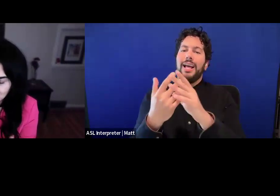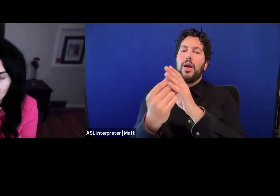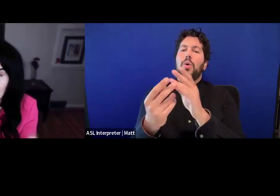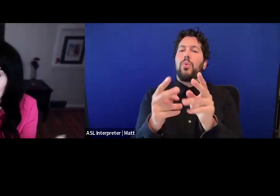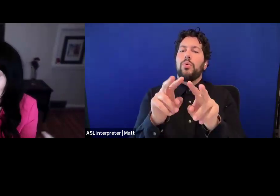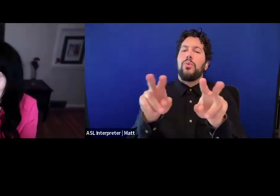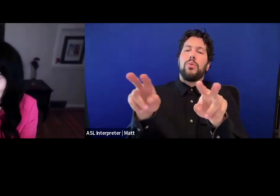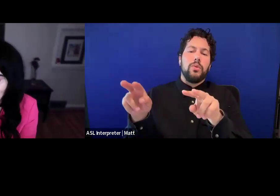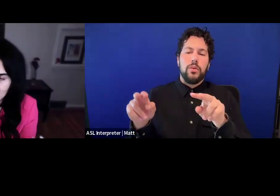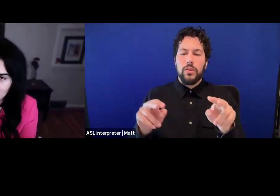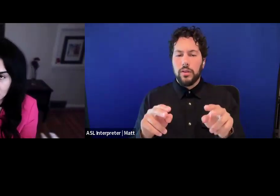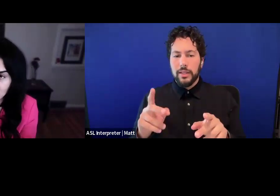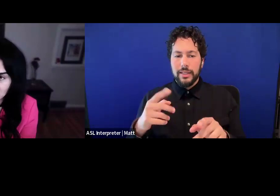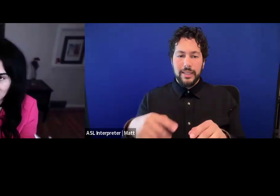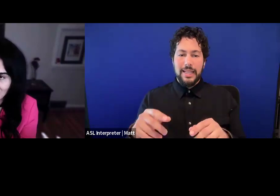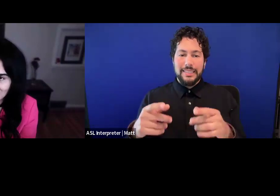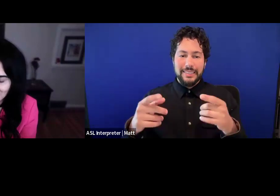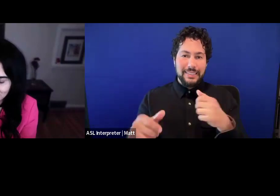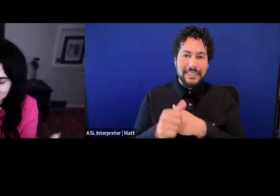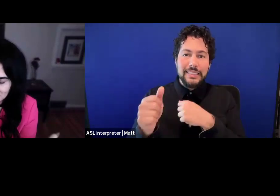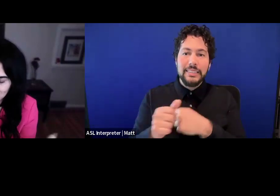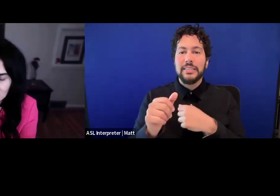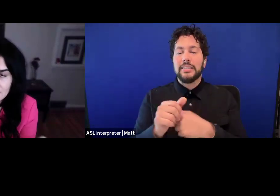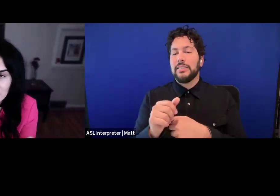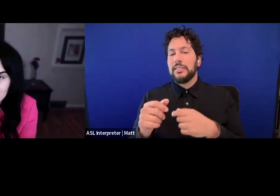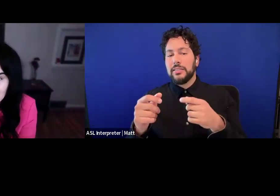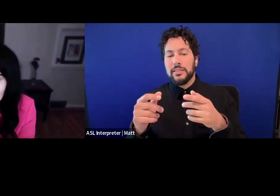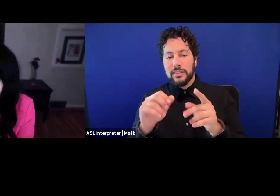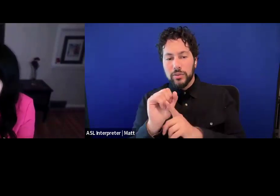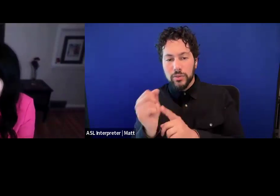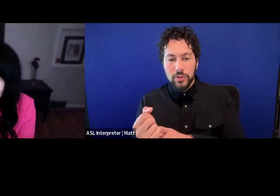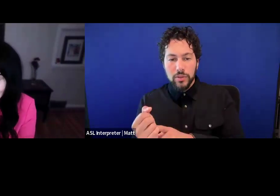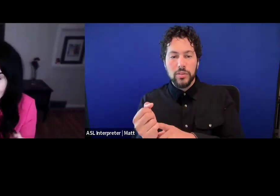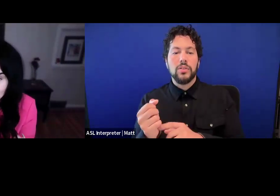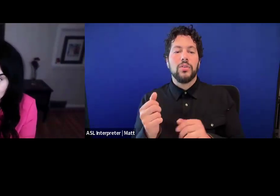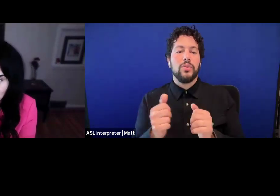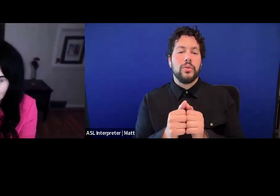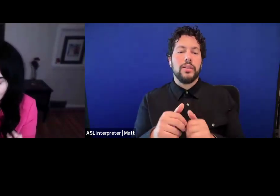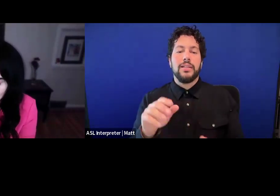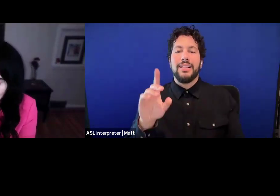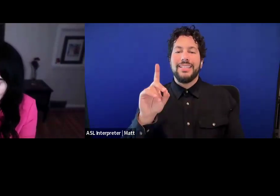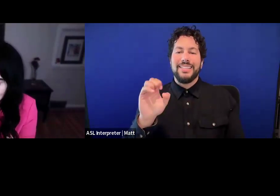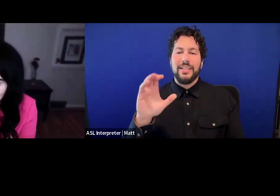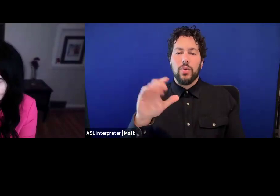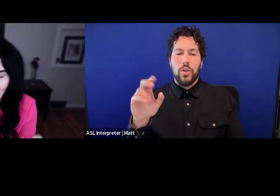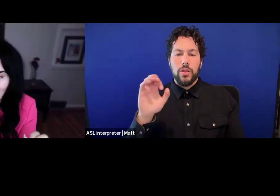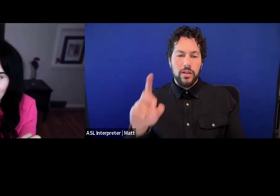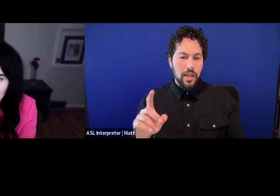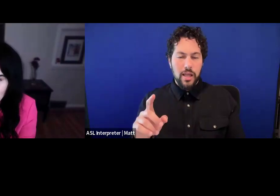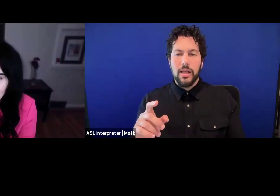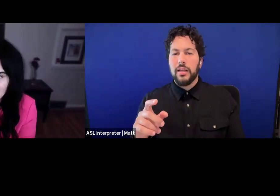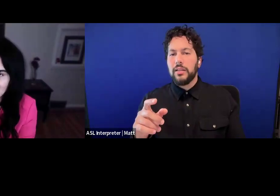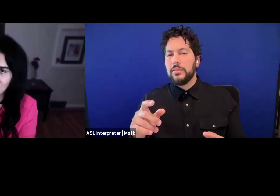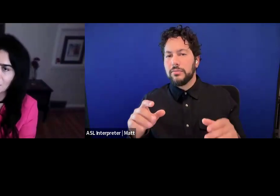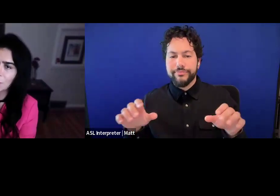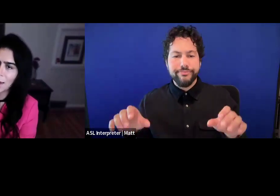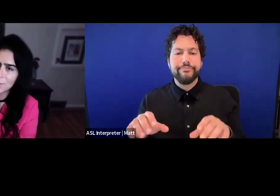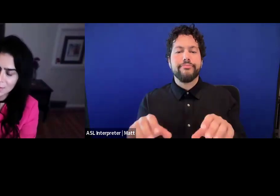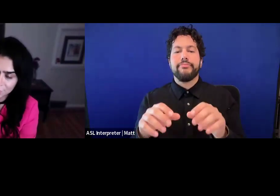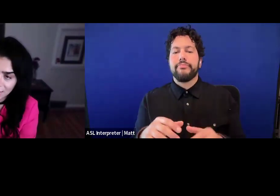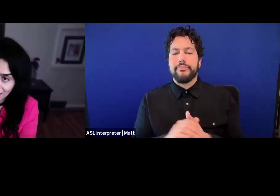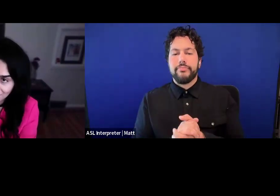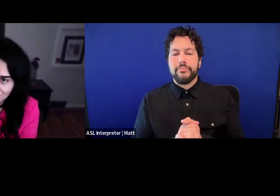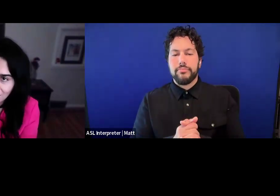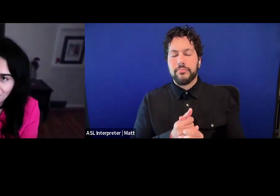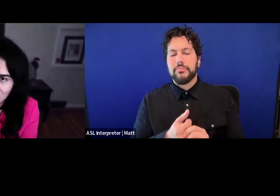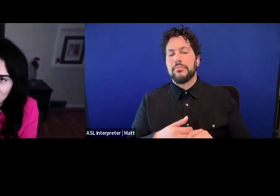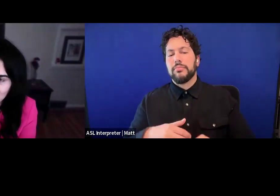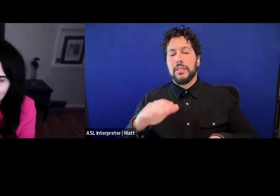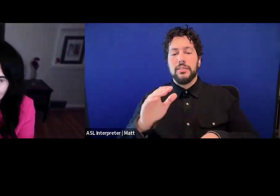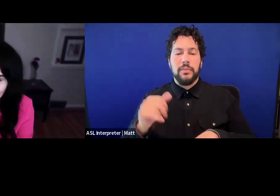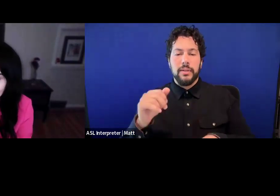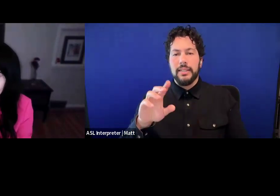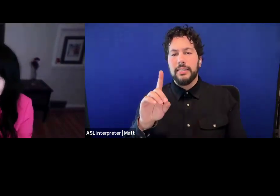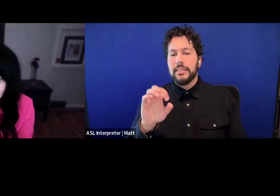within the decolonial endeavors, summoning dissident bodily projects across hemispheric webs of care and political.